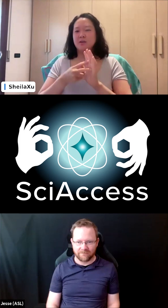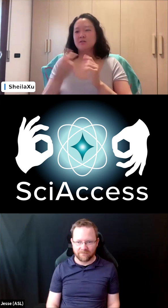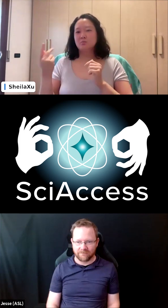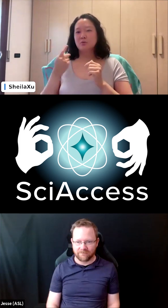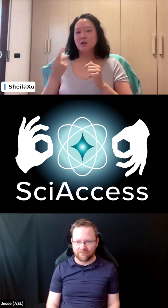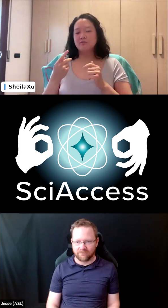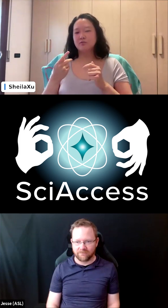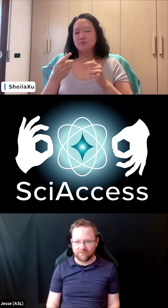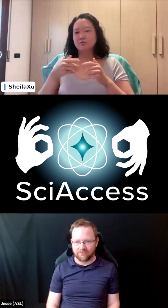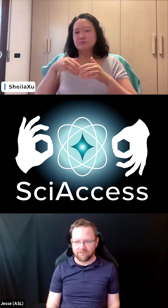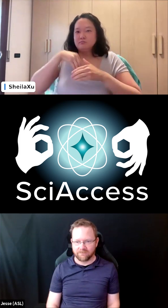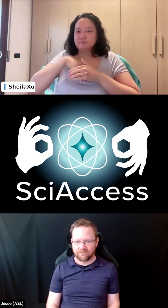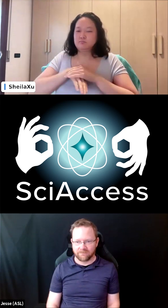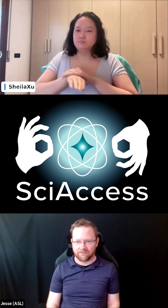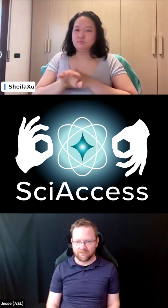There we go.